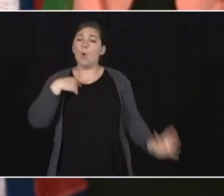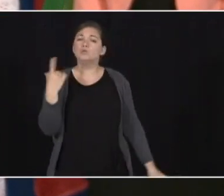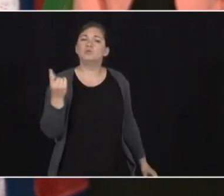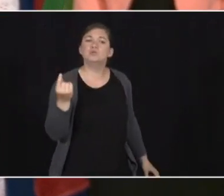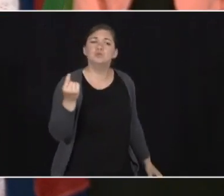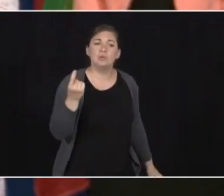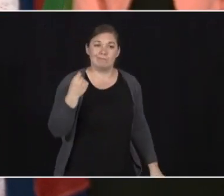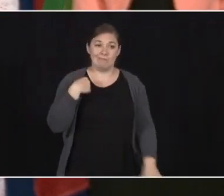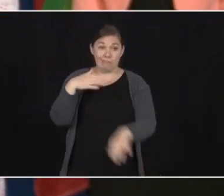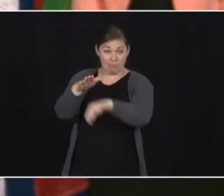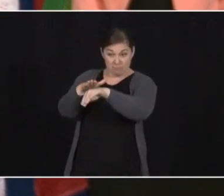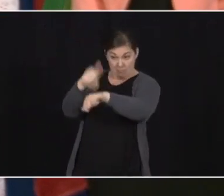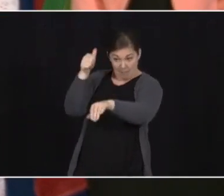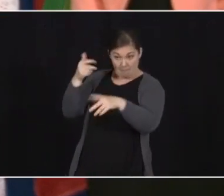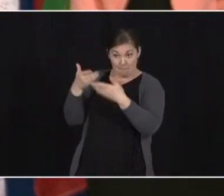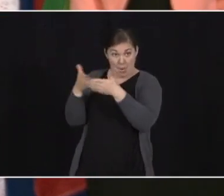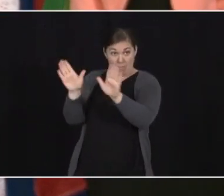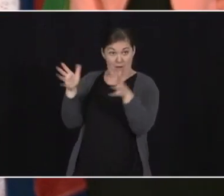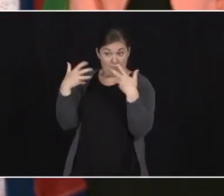We called in support from hospitals.